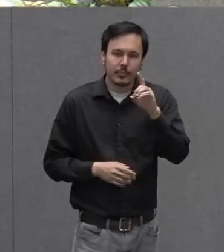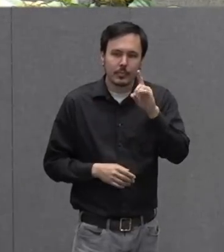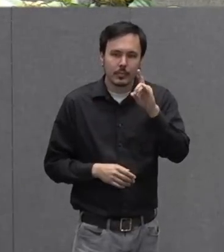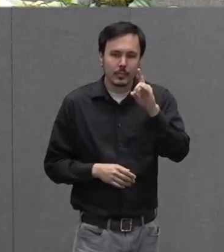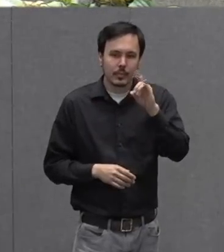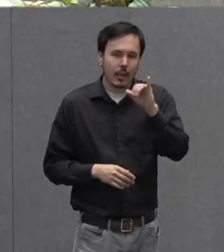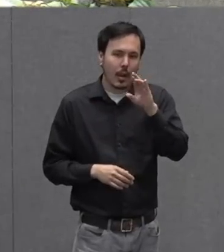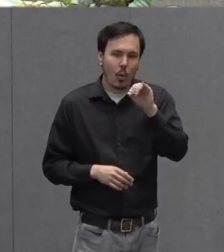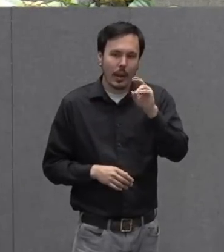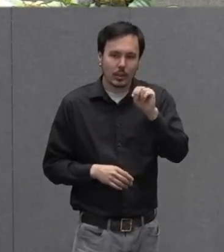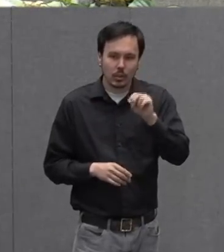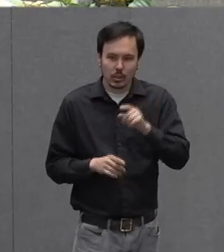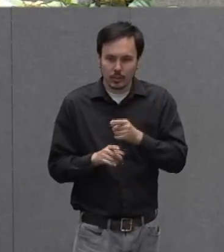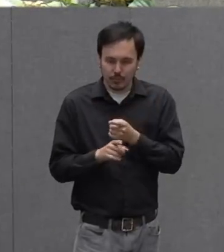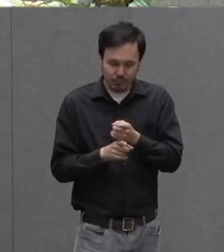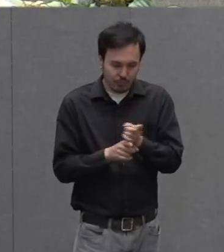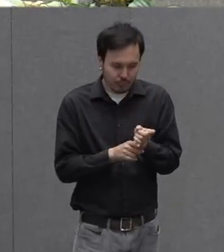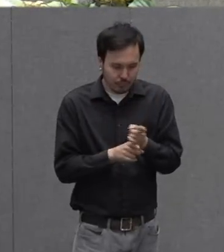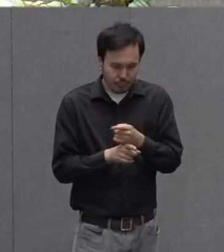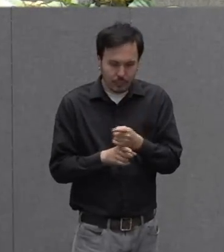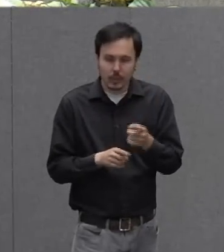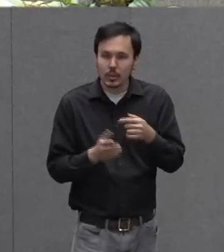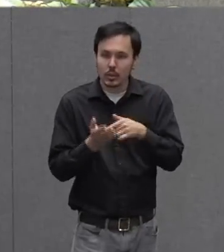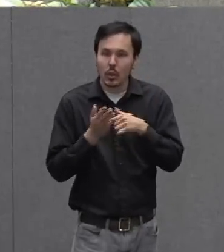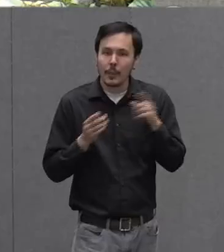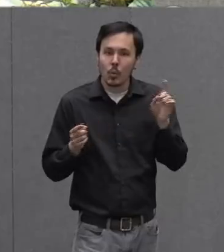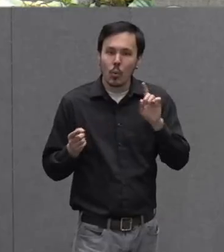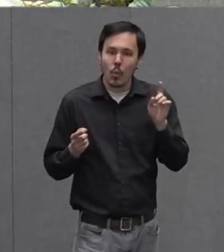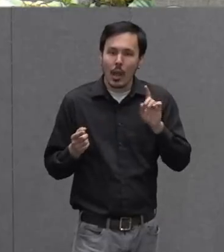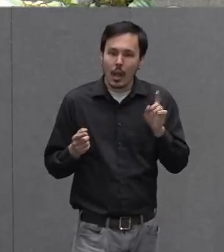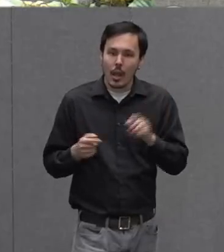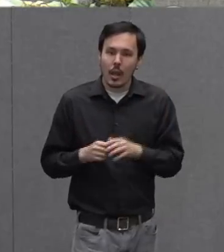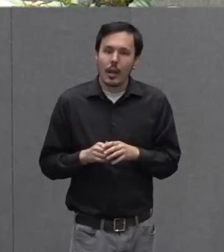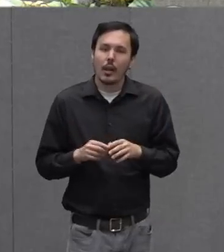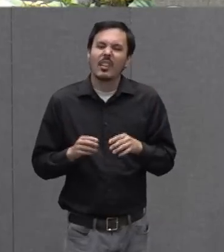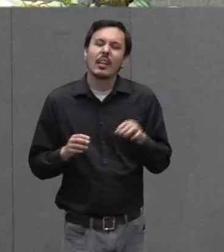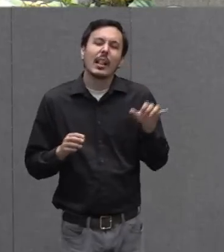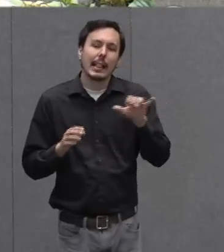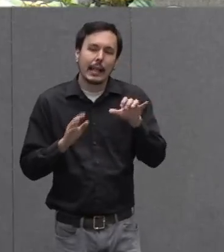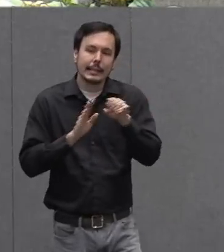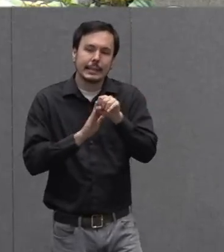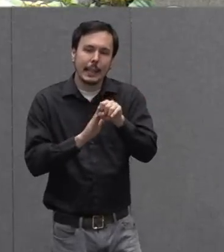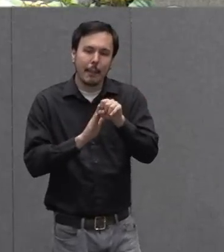to explain what's happening and to use it as a symbol to represent something.